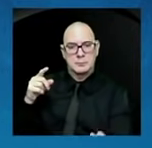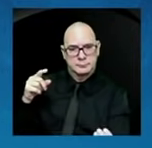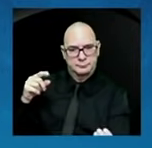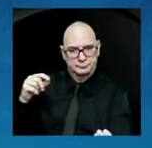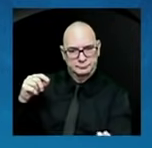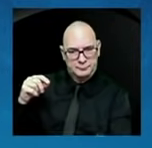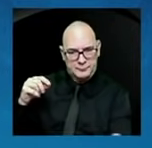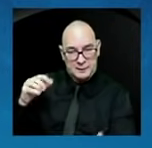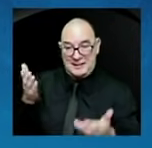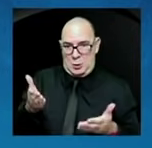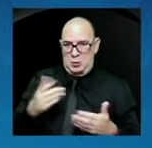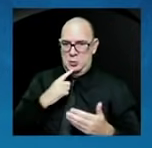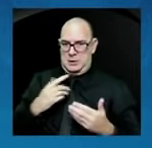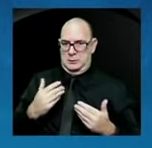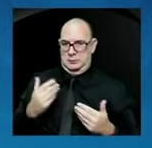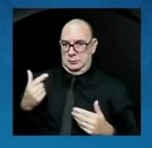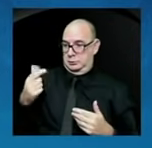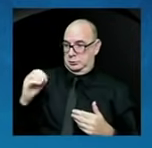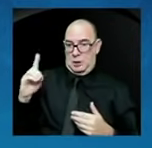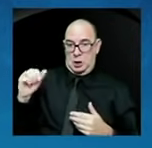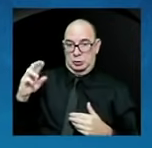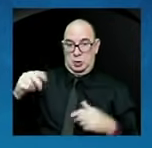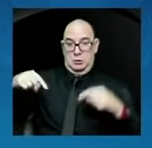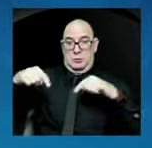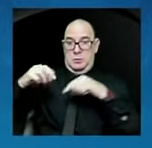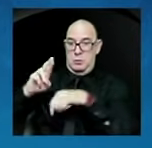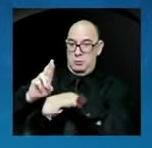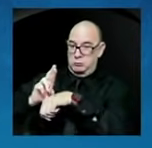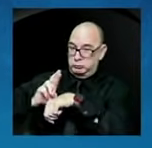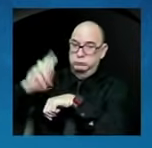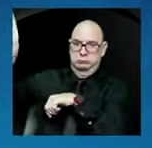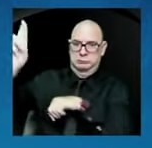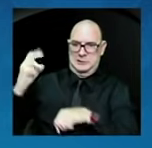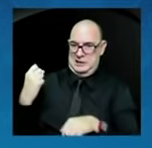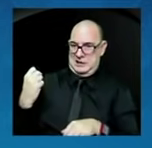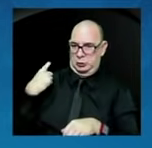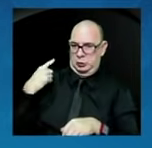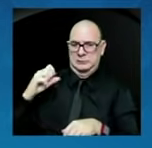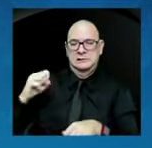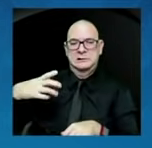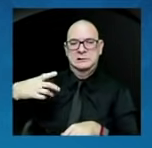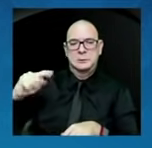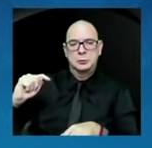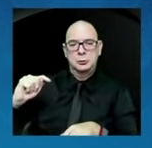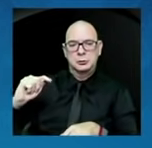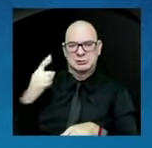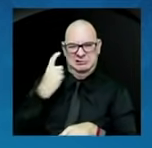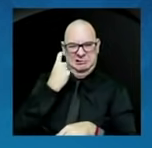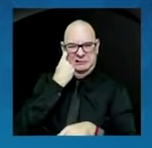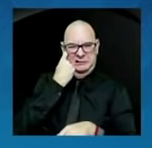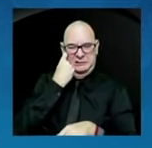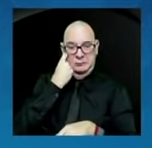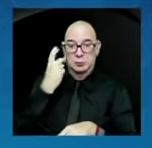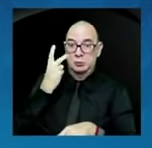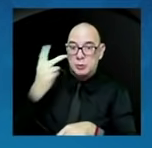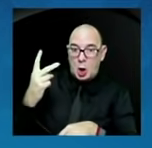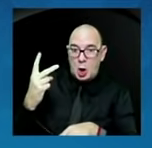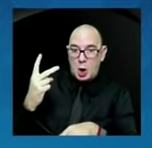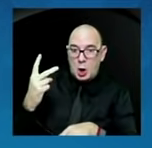TAKE LANDSAT 9 WHICH WAS ASMBLED HERE AT GDARD AND LAUNCHED INTO SPACE LT